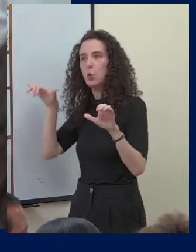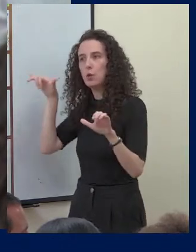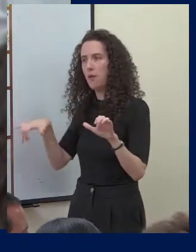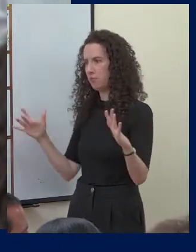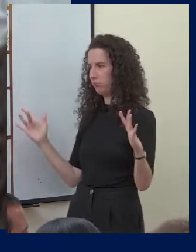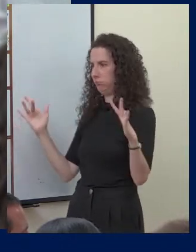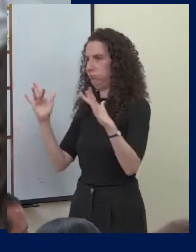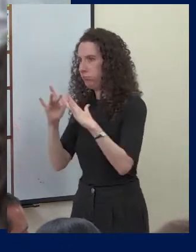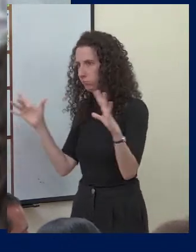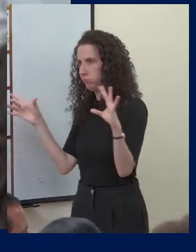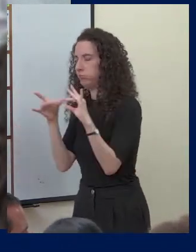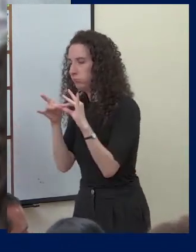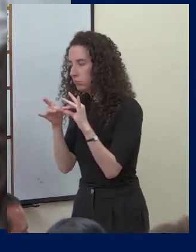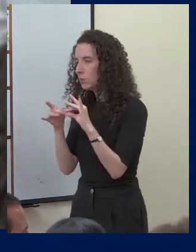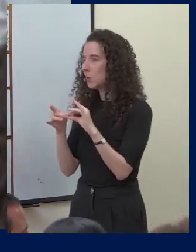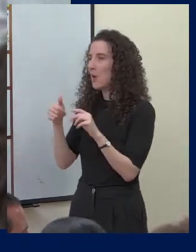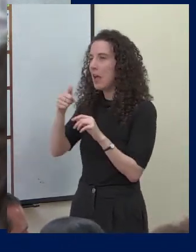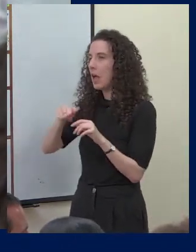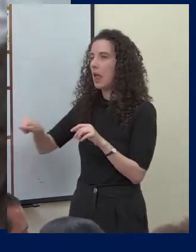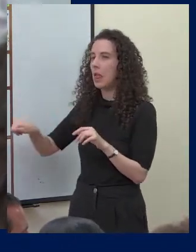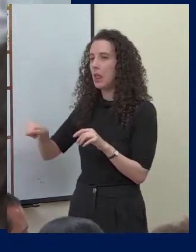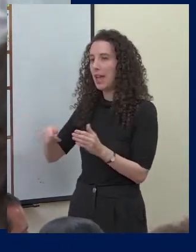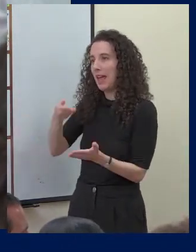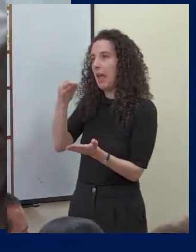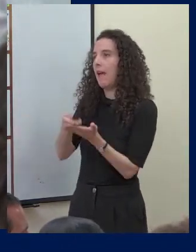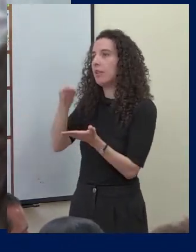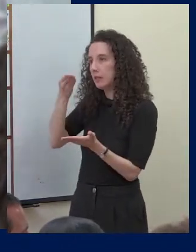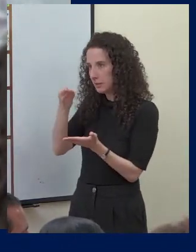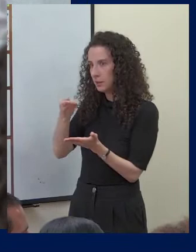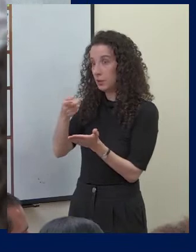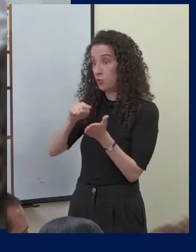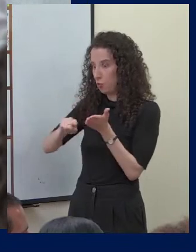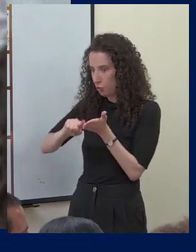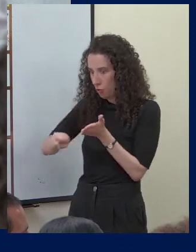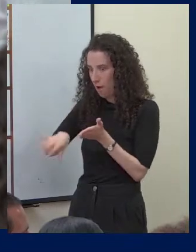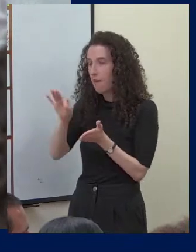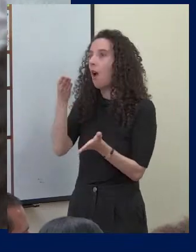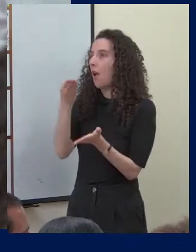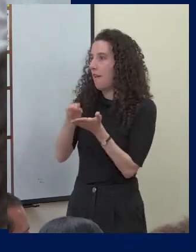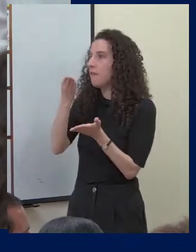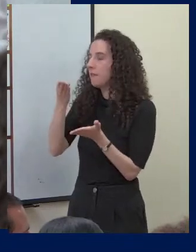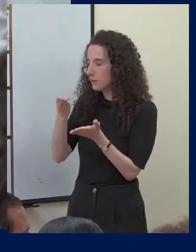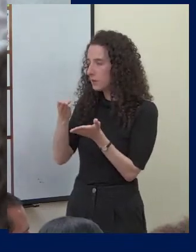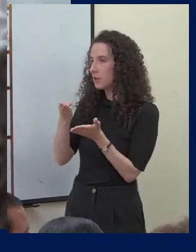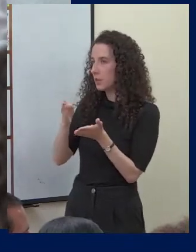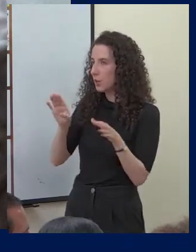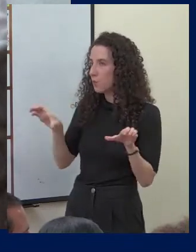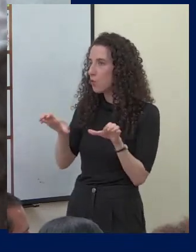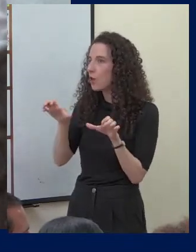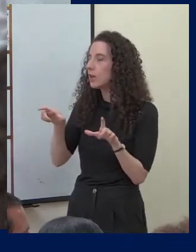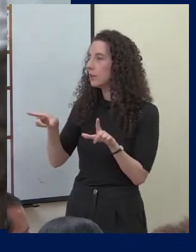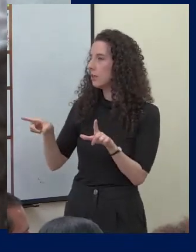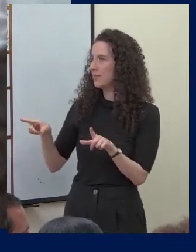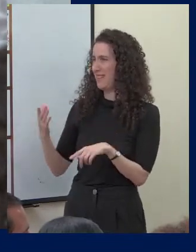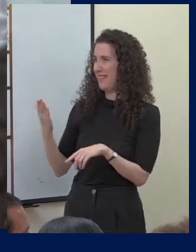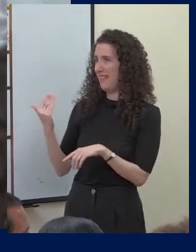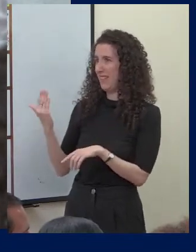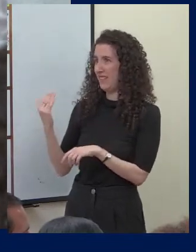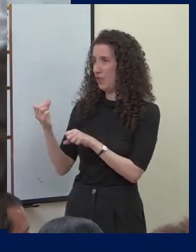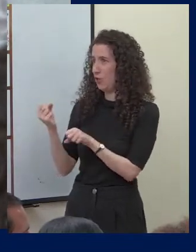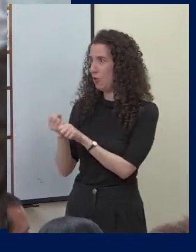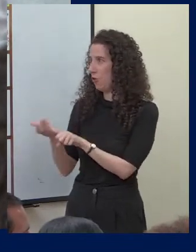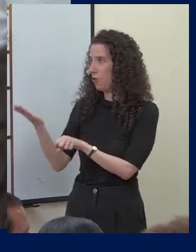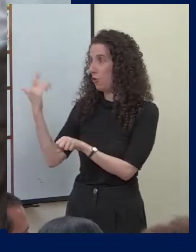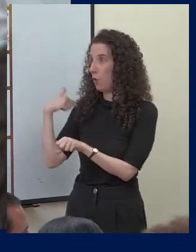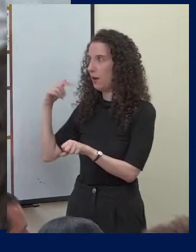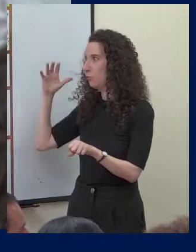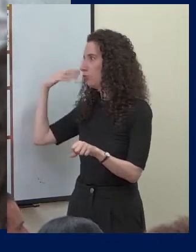any evidence-based practice to address the suicide behavior among Latino, 15 years ago,